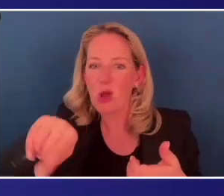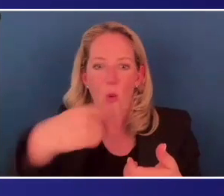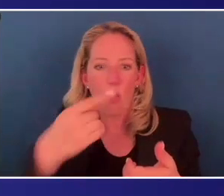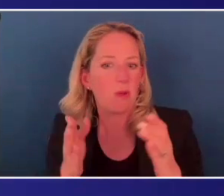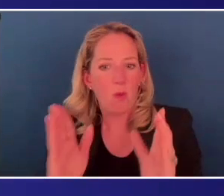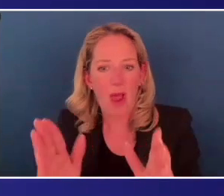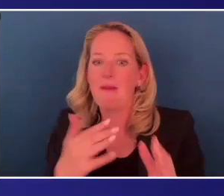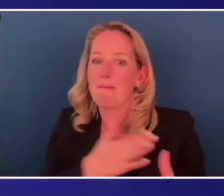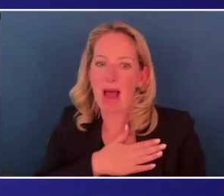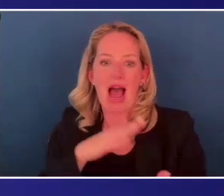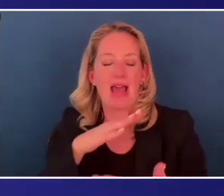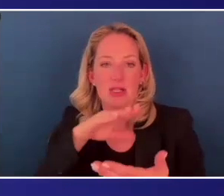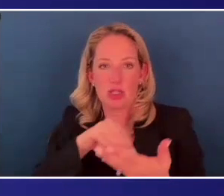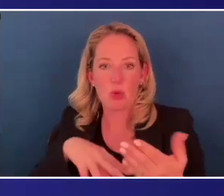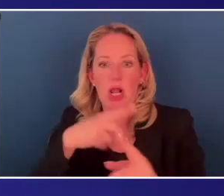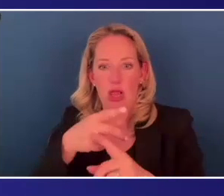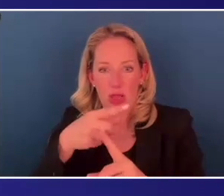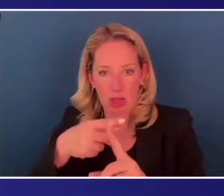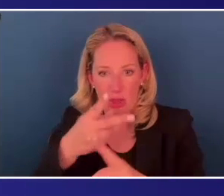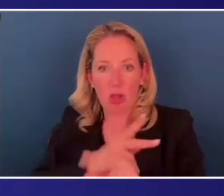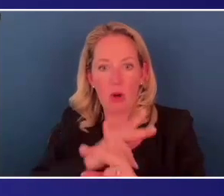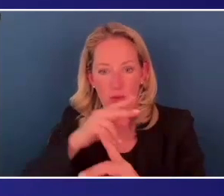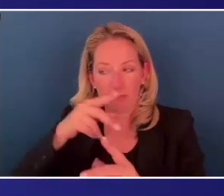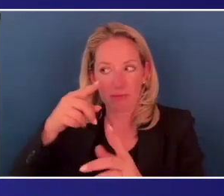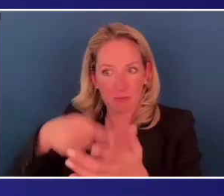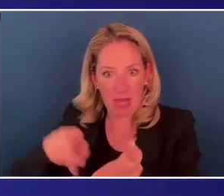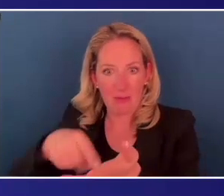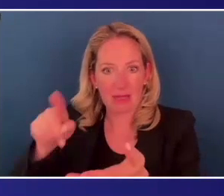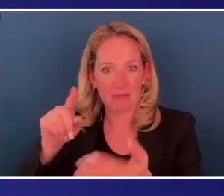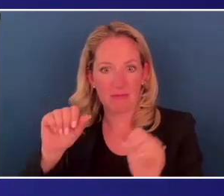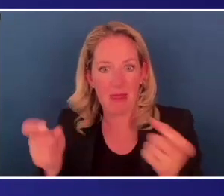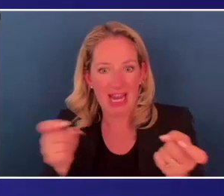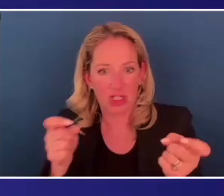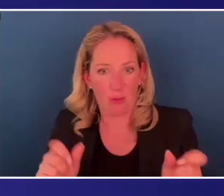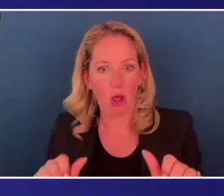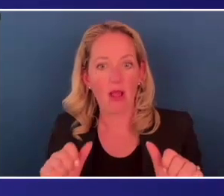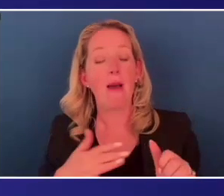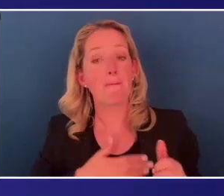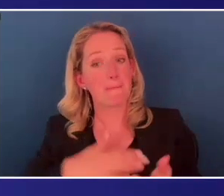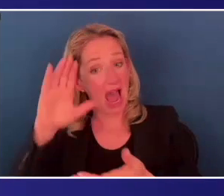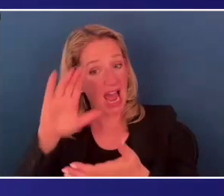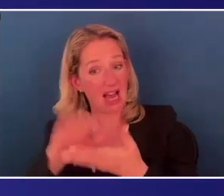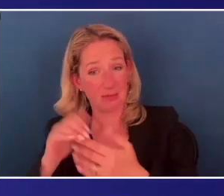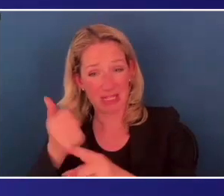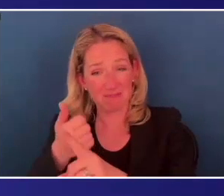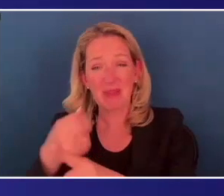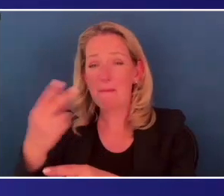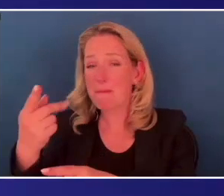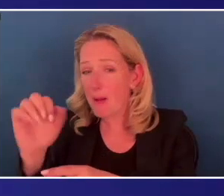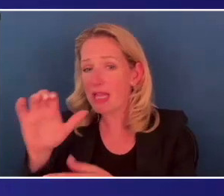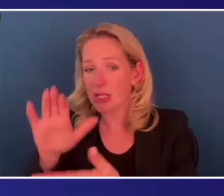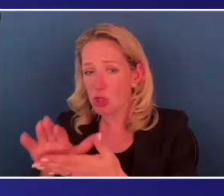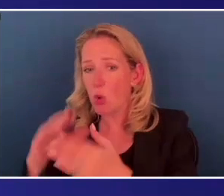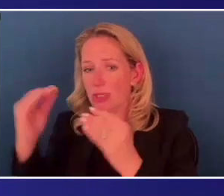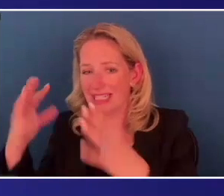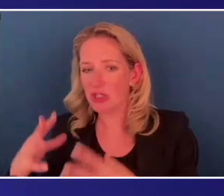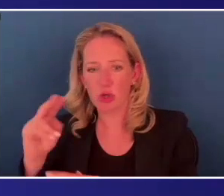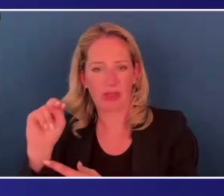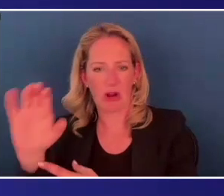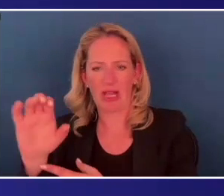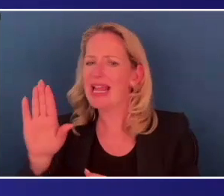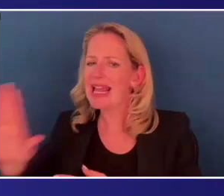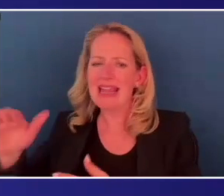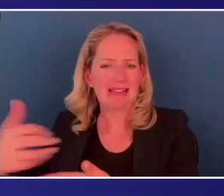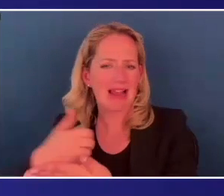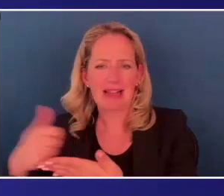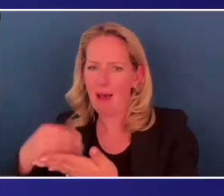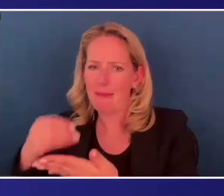I am solely responsible for making that payment. My husband is a public school teacher in North Carolina so his income isn't enough to cover our shared bills with my student loan payment on top.